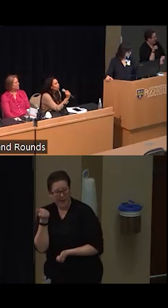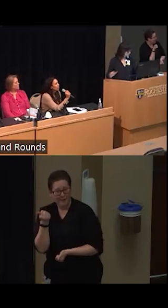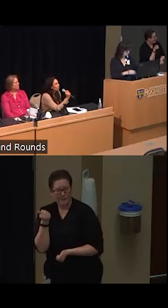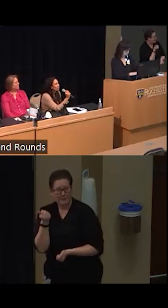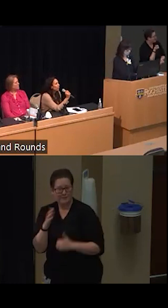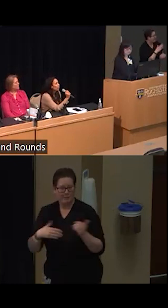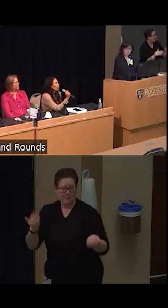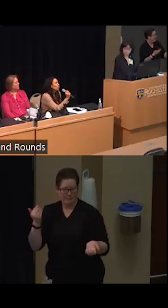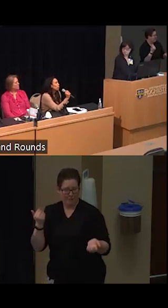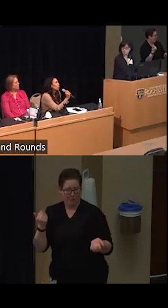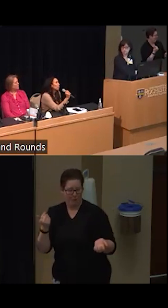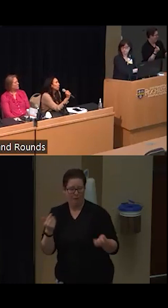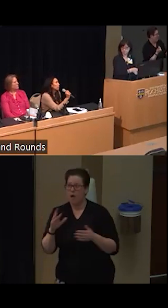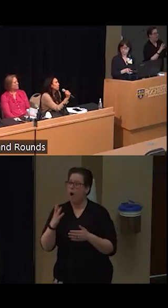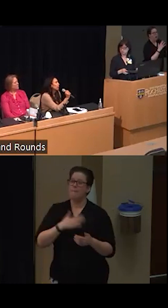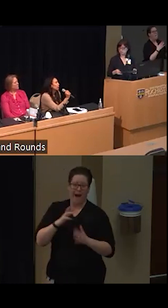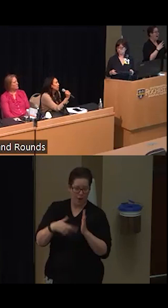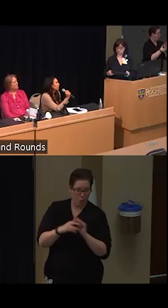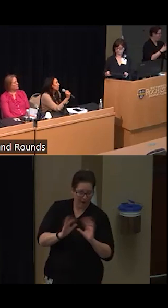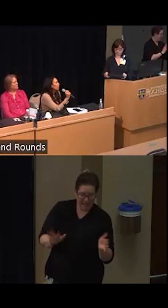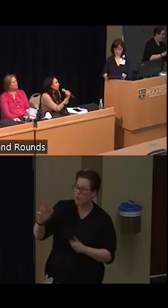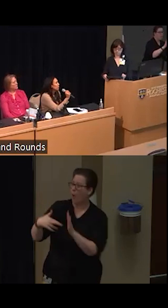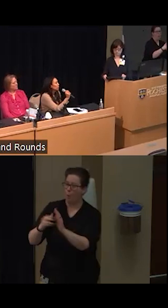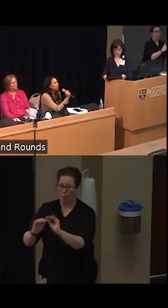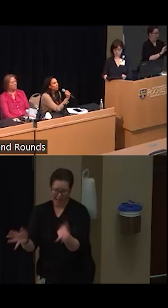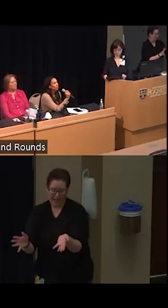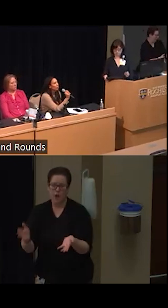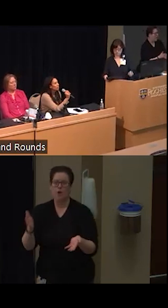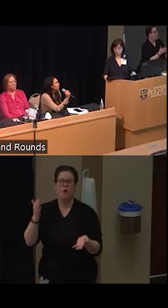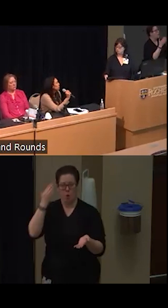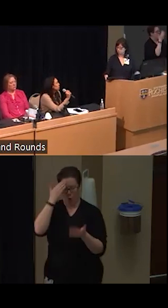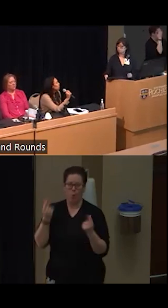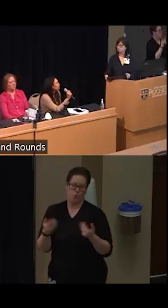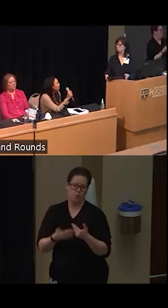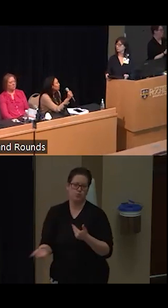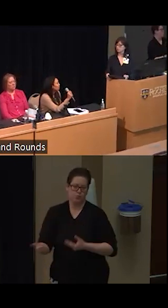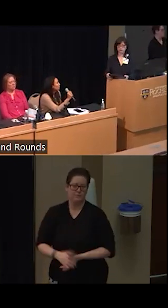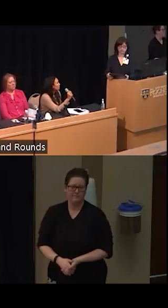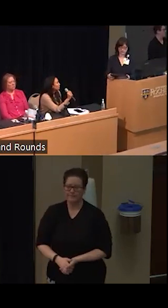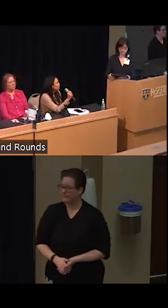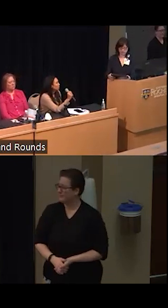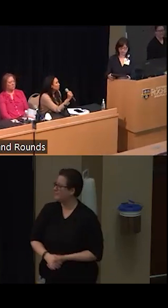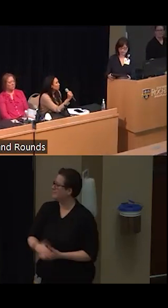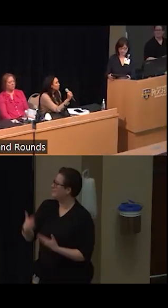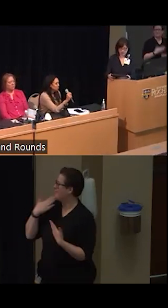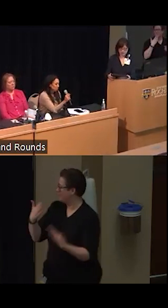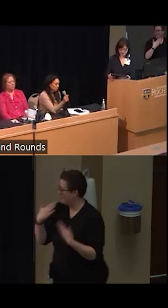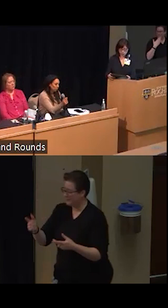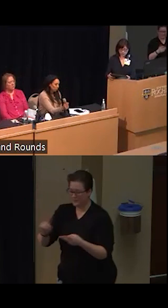previously and roles were more clearly defined in managing behavioral crisis great thank you next